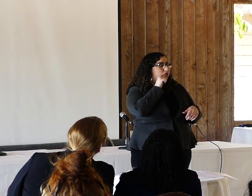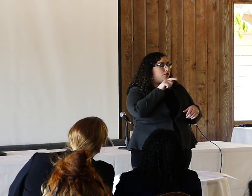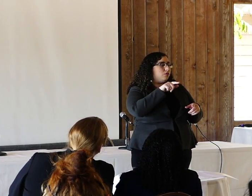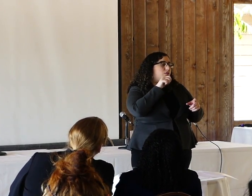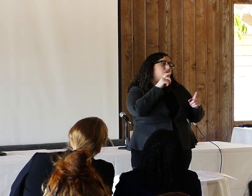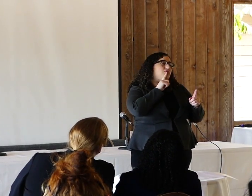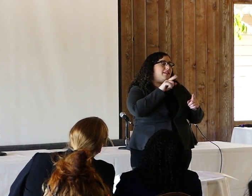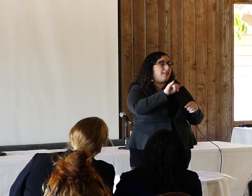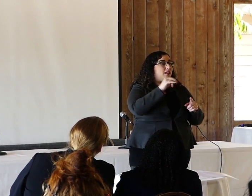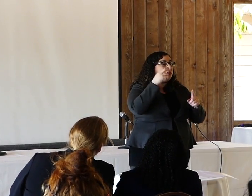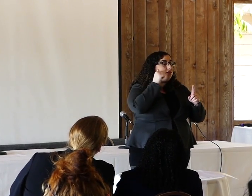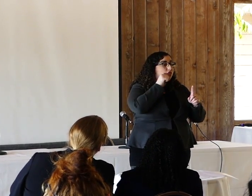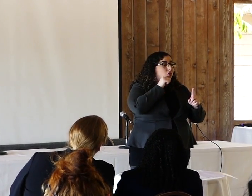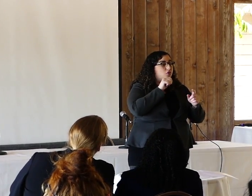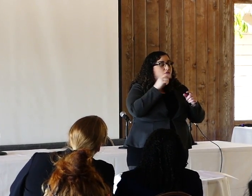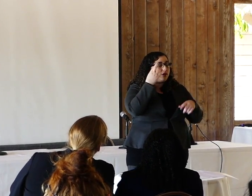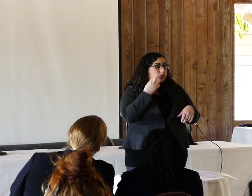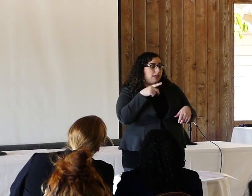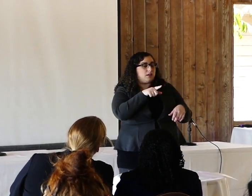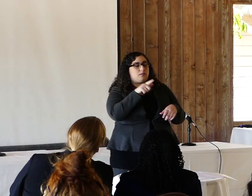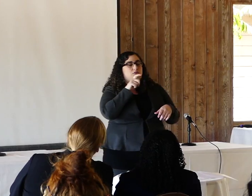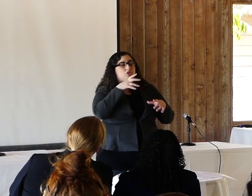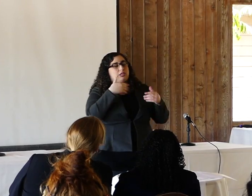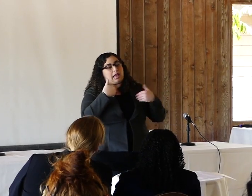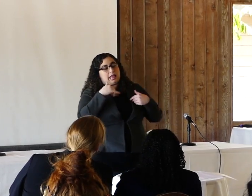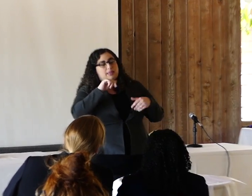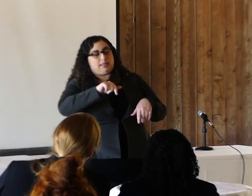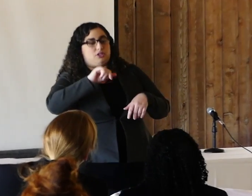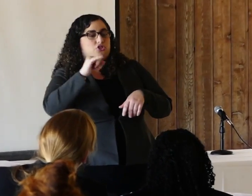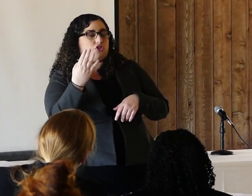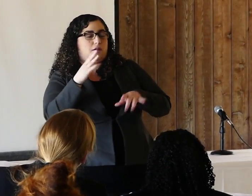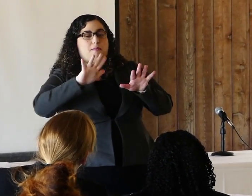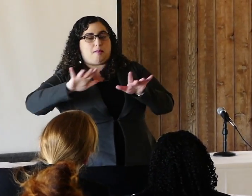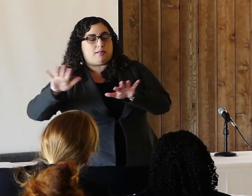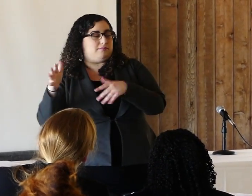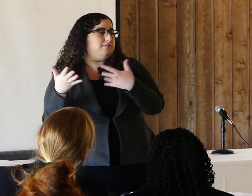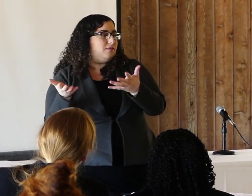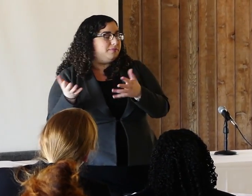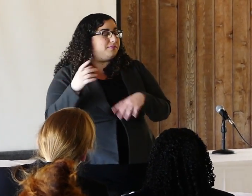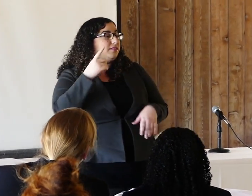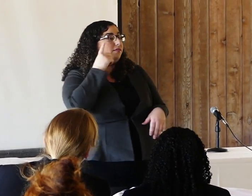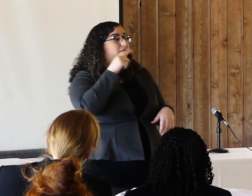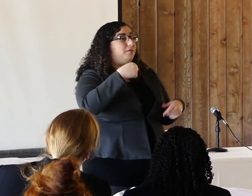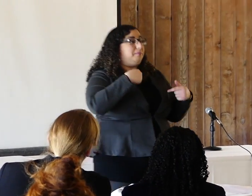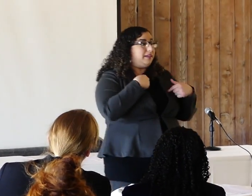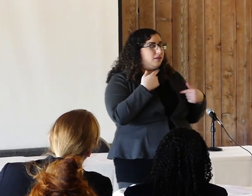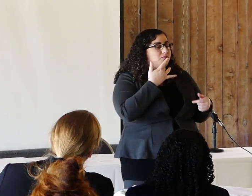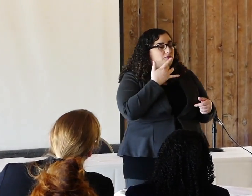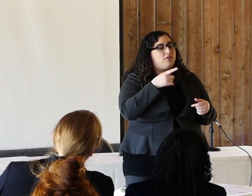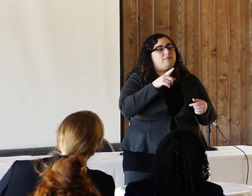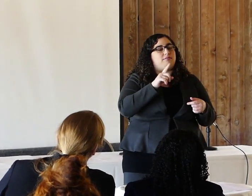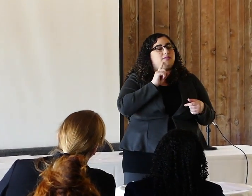disability rights. Like they may say like, the girl or Ranem, she's a girl who has